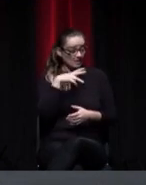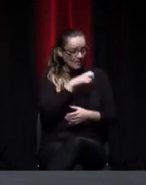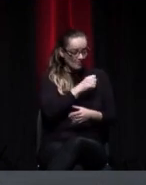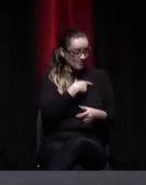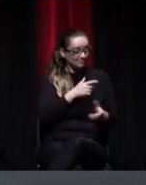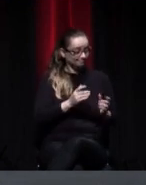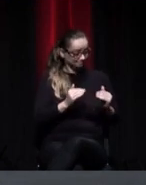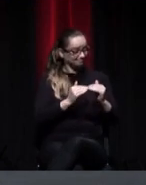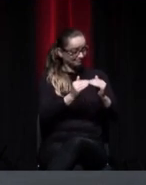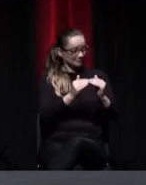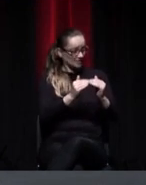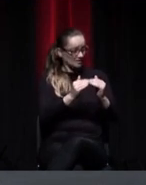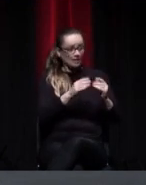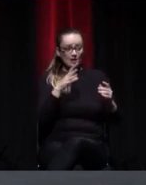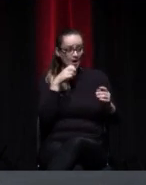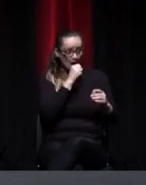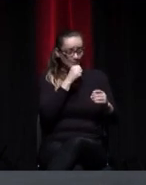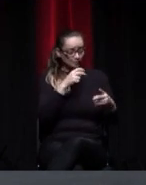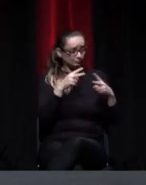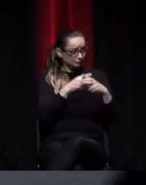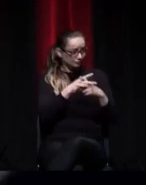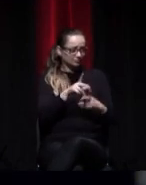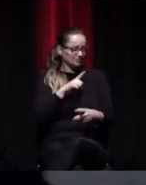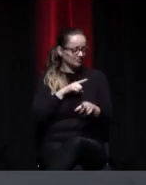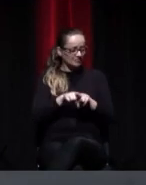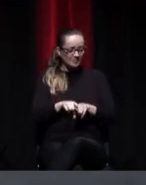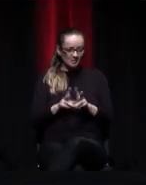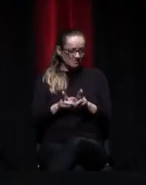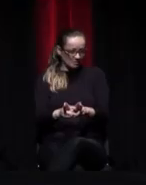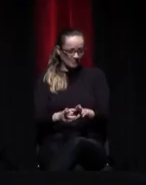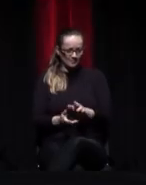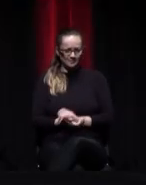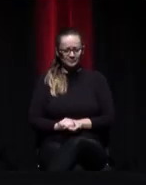Why? Because, in a way, there were community bonds